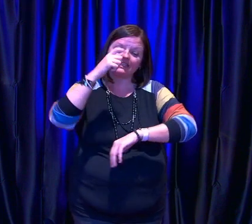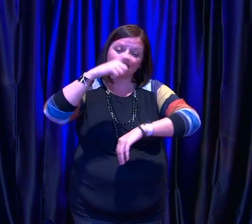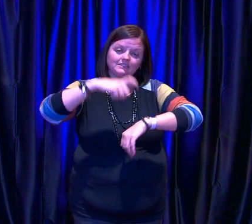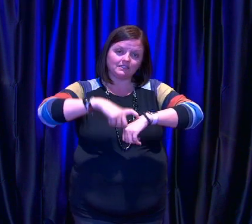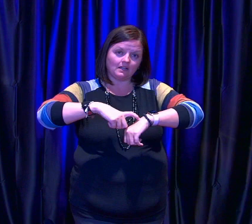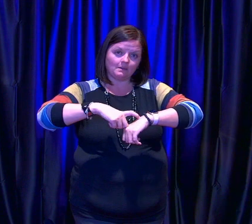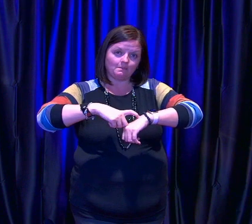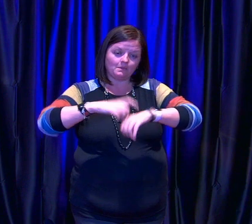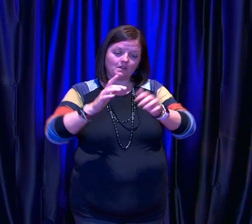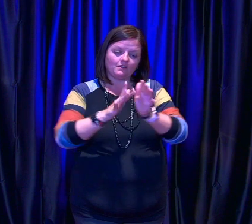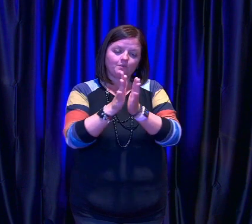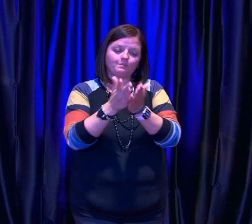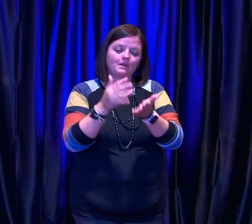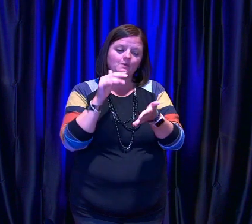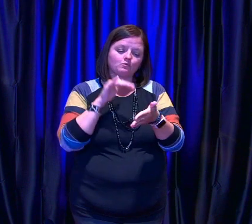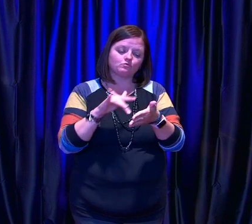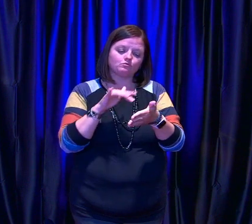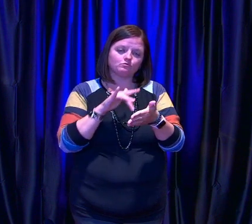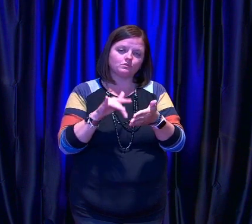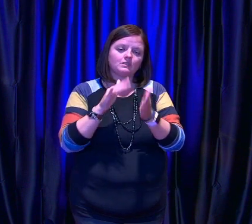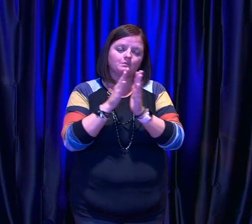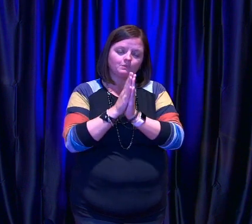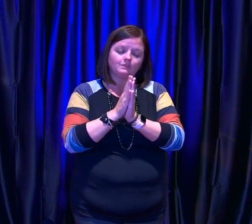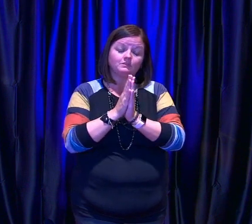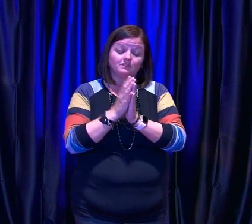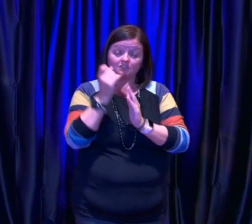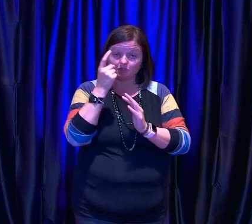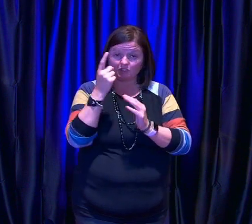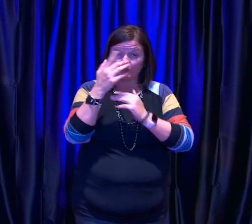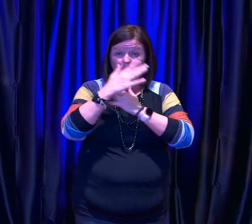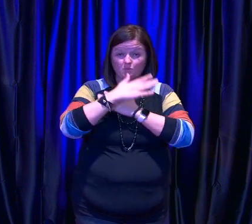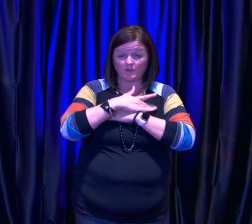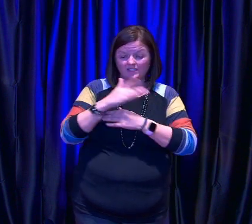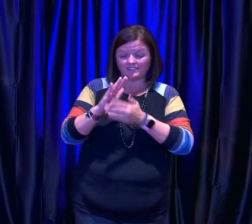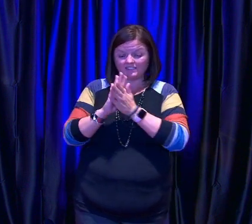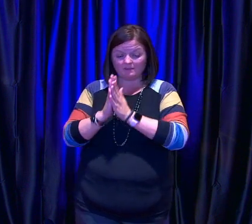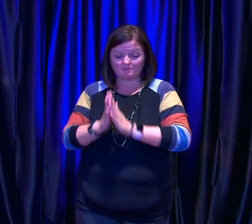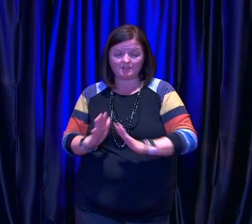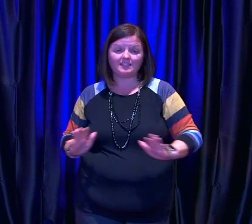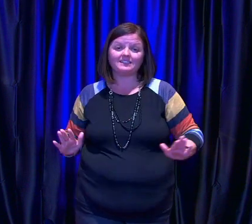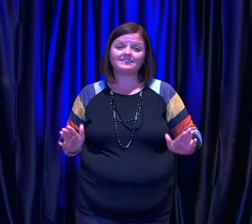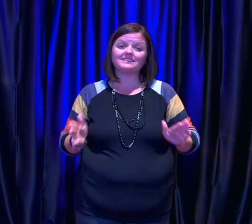of bible reading and prayer see rest and peace comes in the presence of God